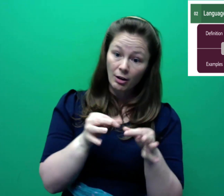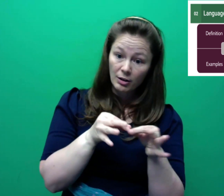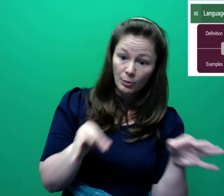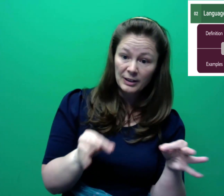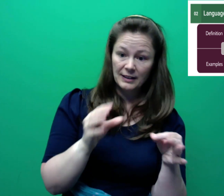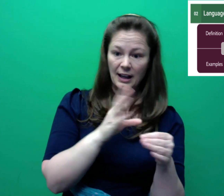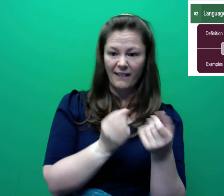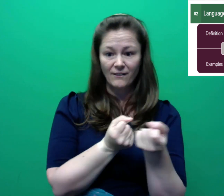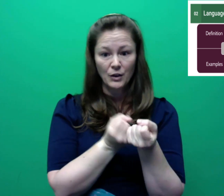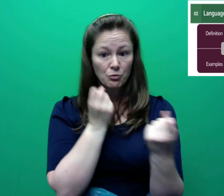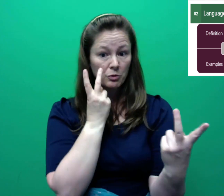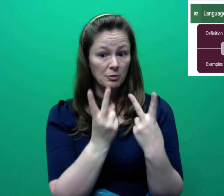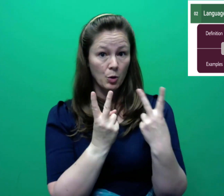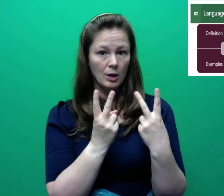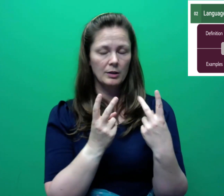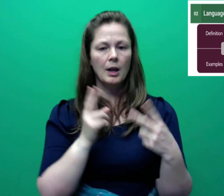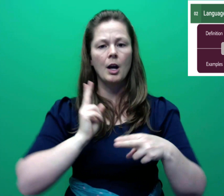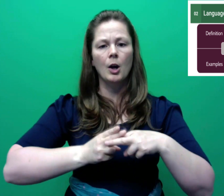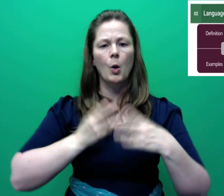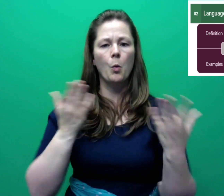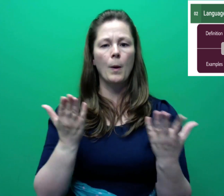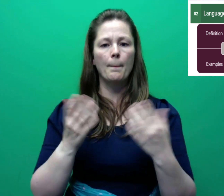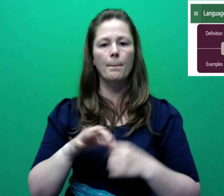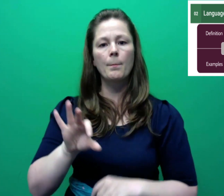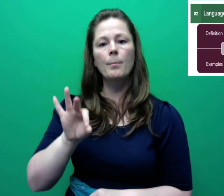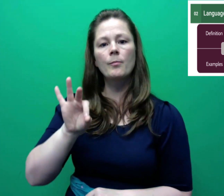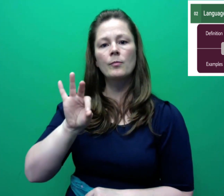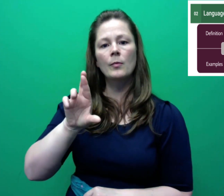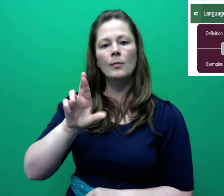visual supports is the Frayer model.